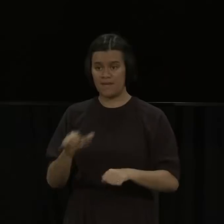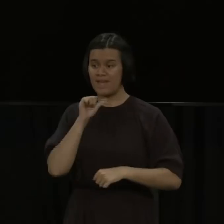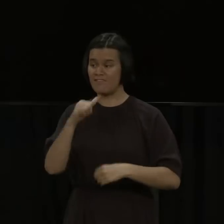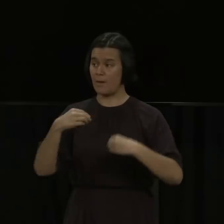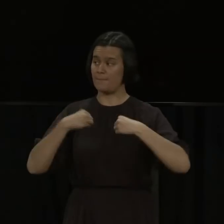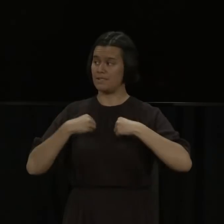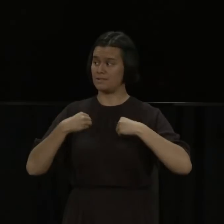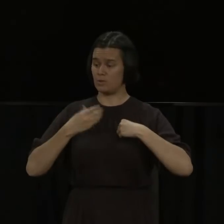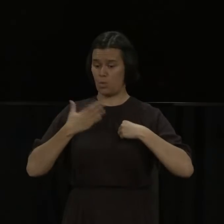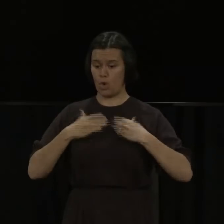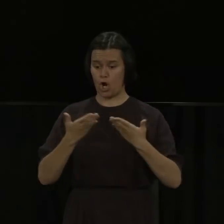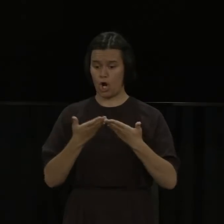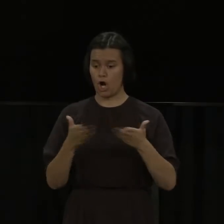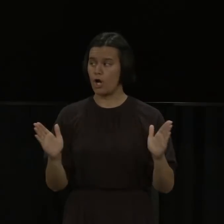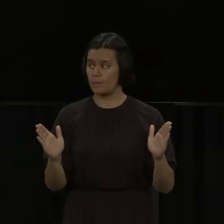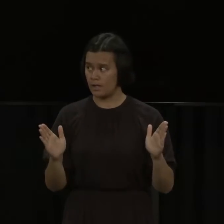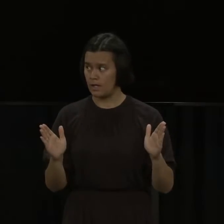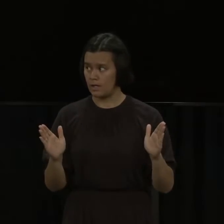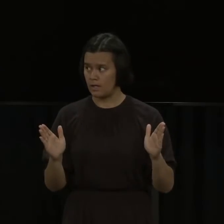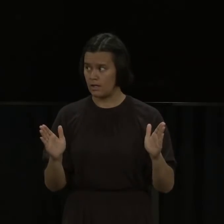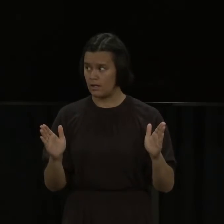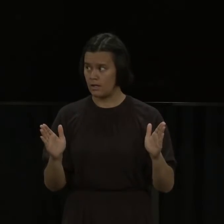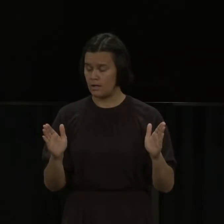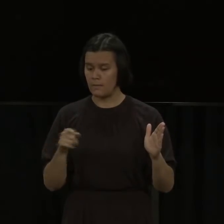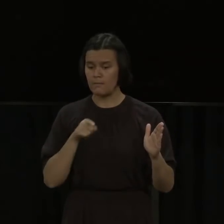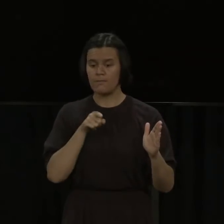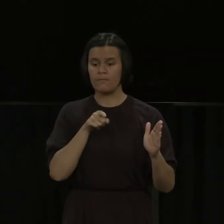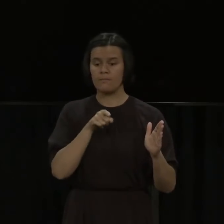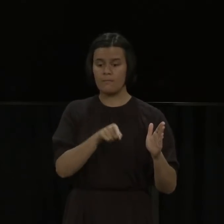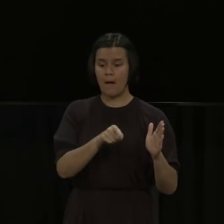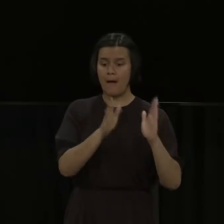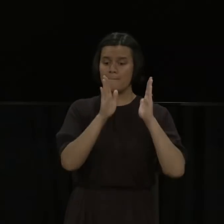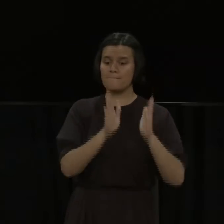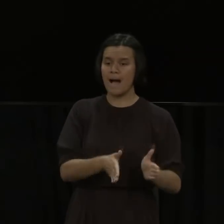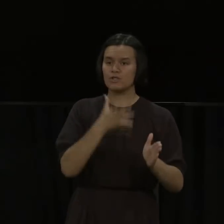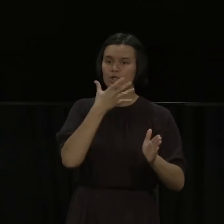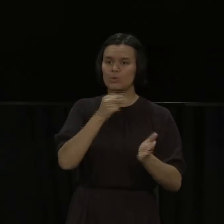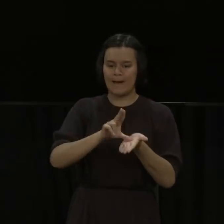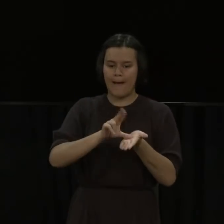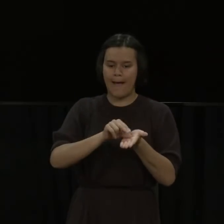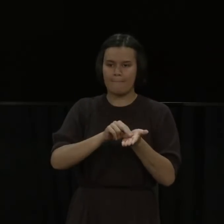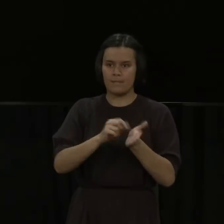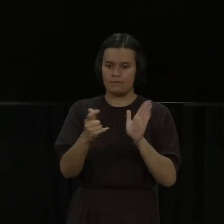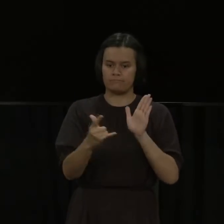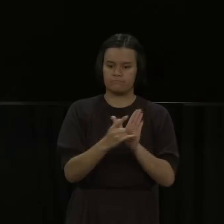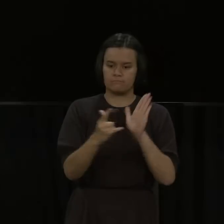Is it your understanding under the traffic light system